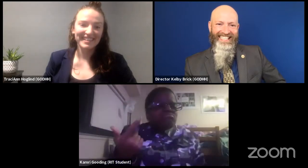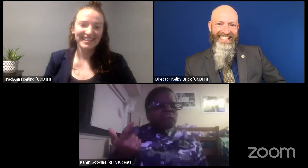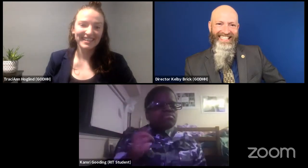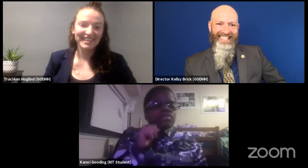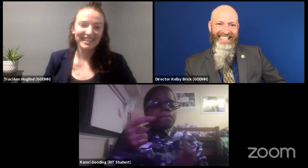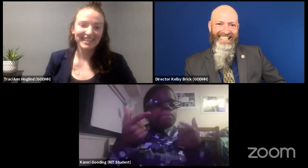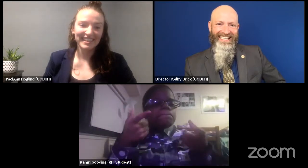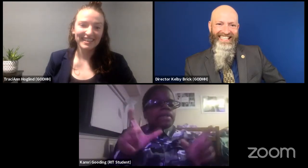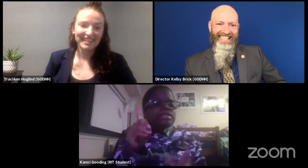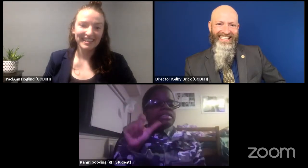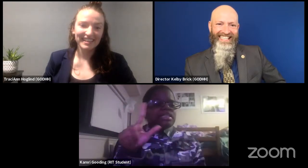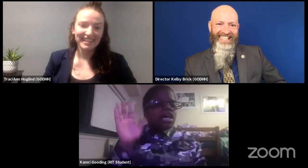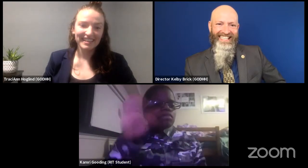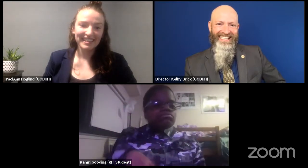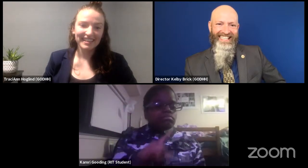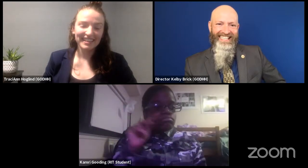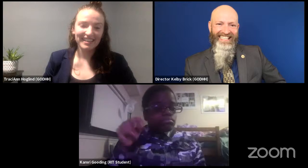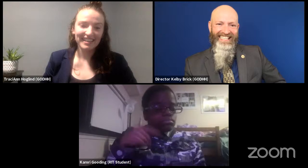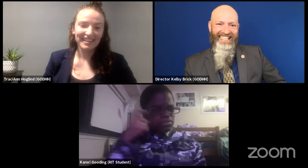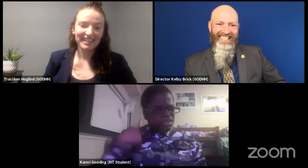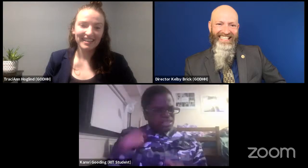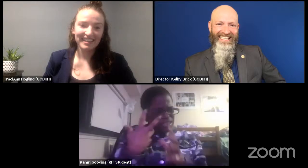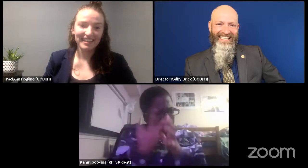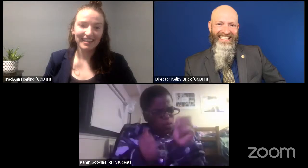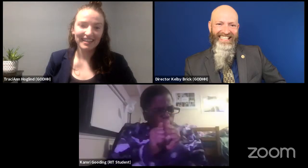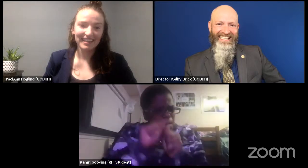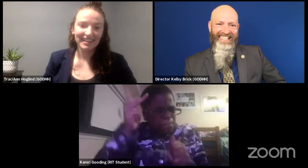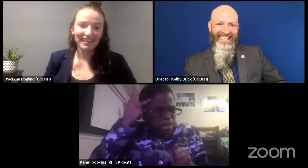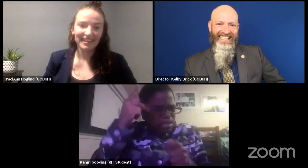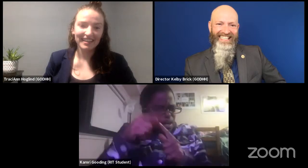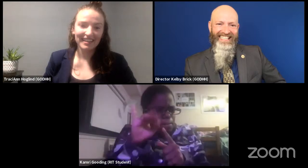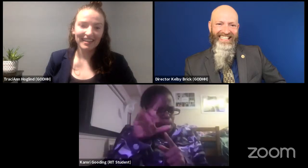No one else was that interested. It wasn't that big of a deal. But I thought, you know,